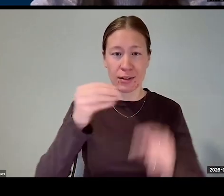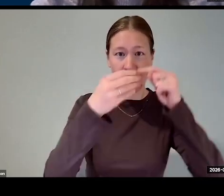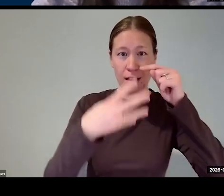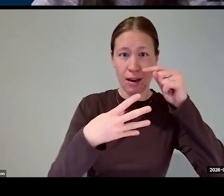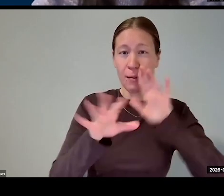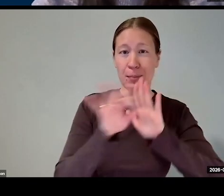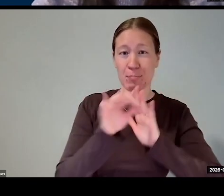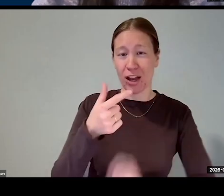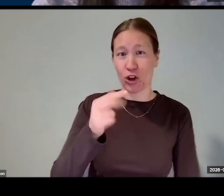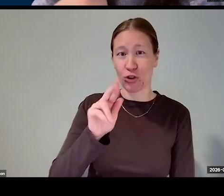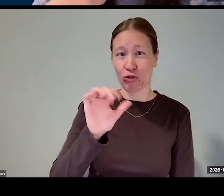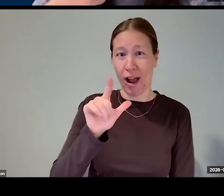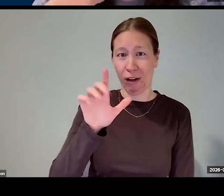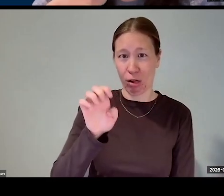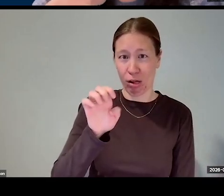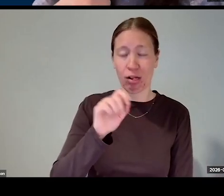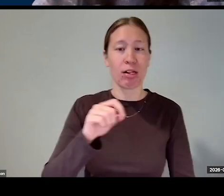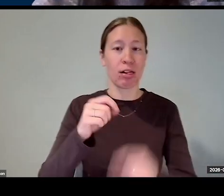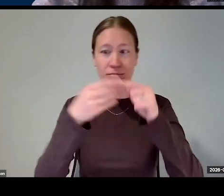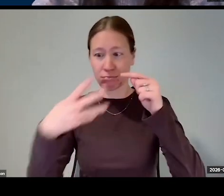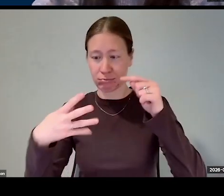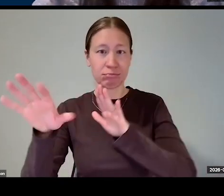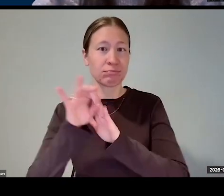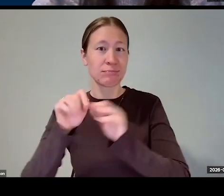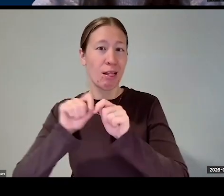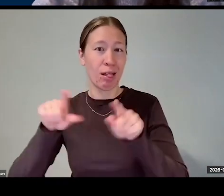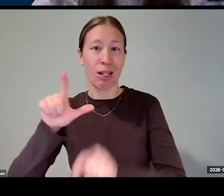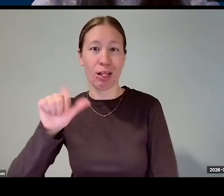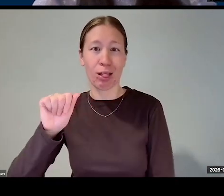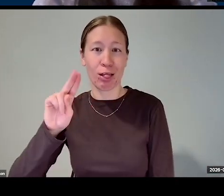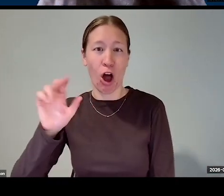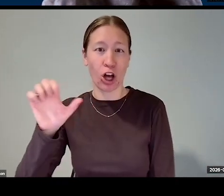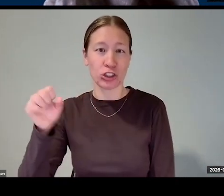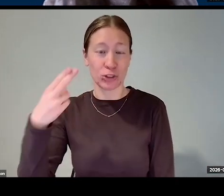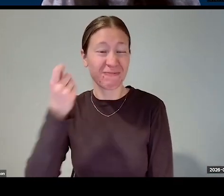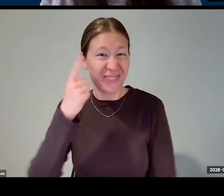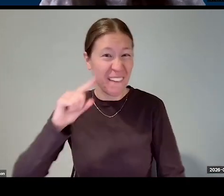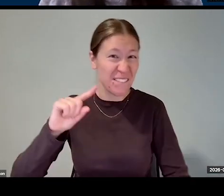The very first time you do this, it will ask you to log in with U of M credentials